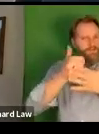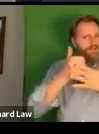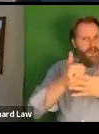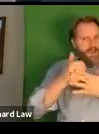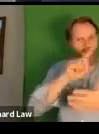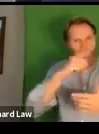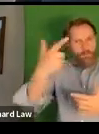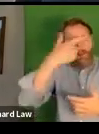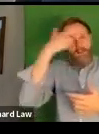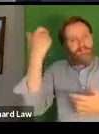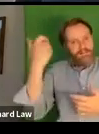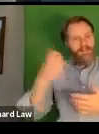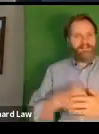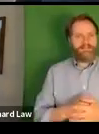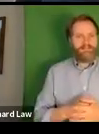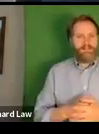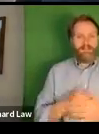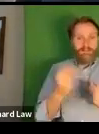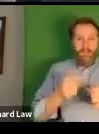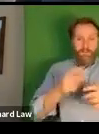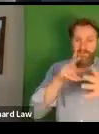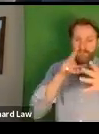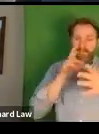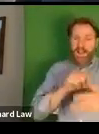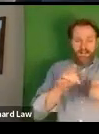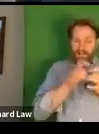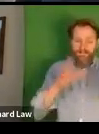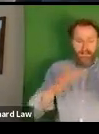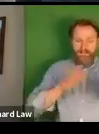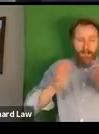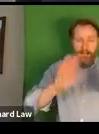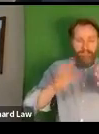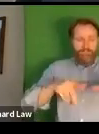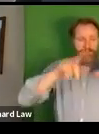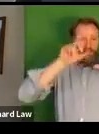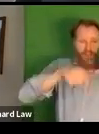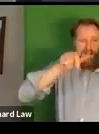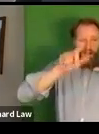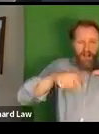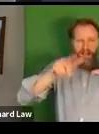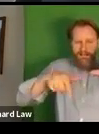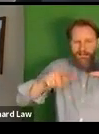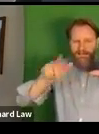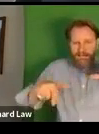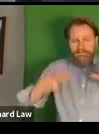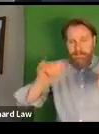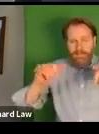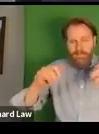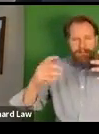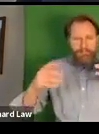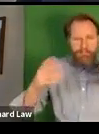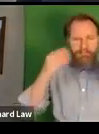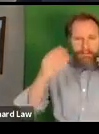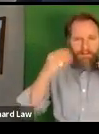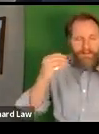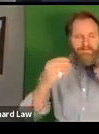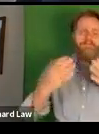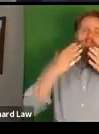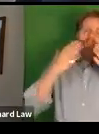some of us speak fast and some of us used phrases that aren't altogether familiar sometimes and I think Richard we owe you a big thank you for the